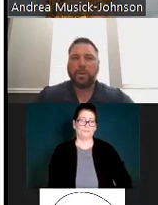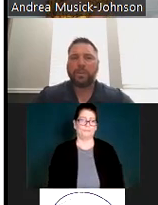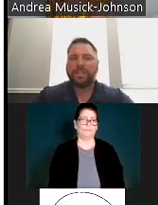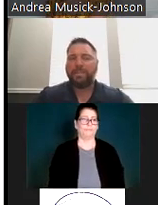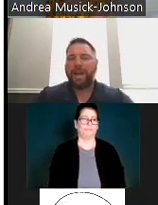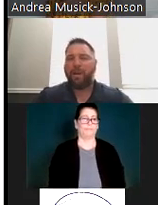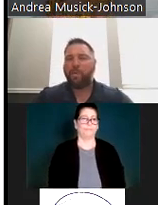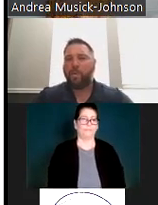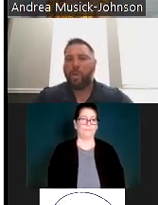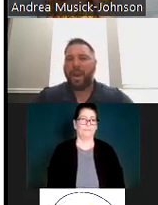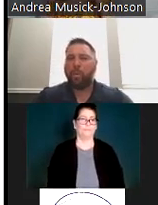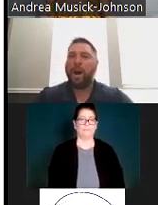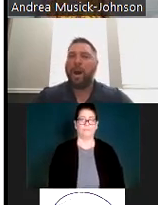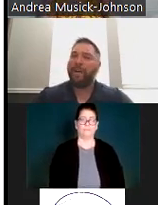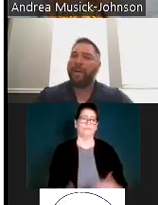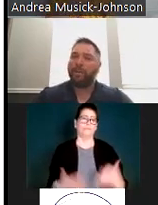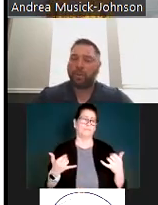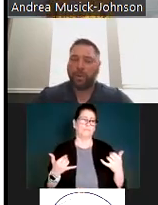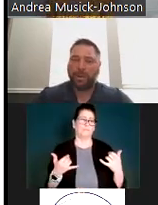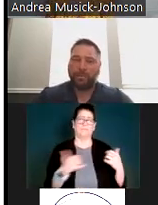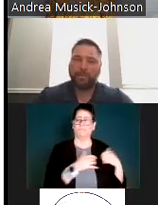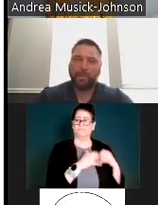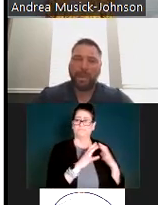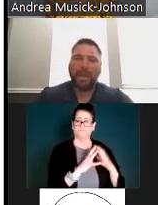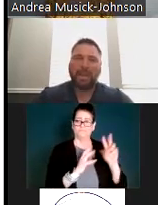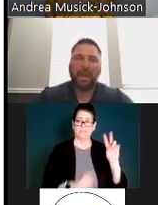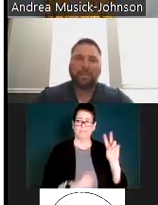So let's talk about how and why VINE was created. Back in, I believe,